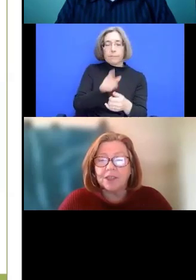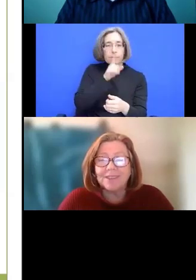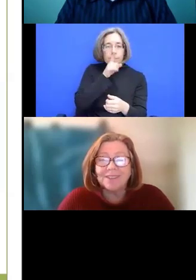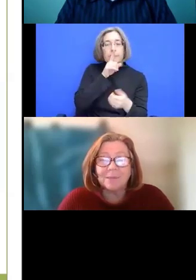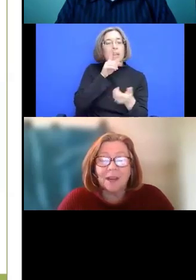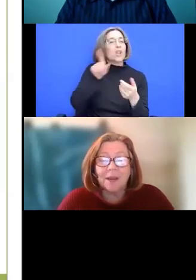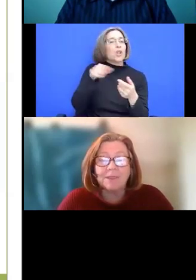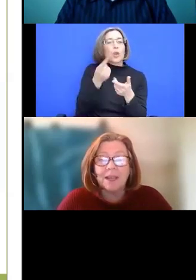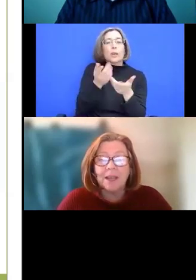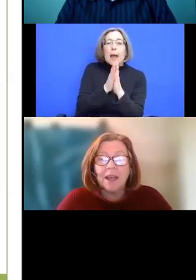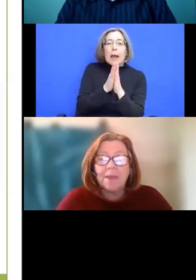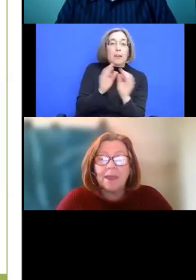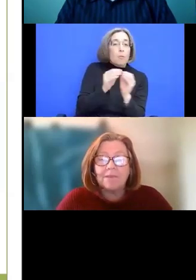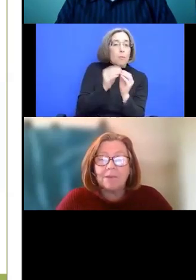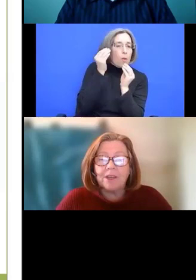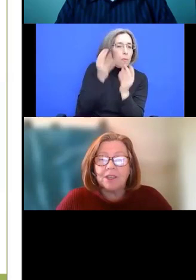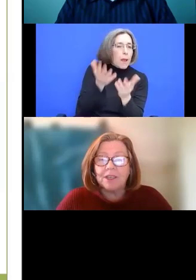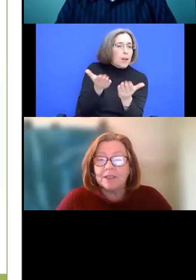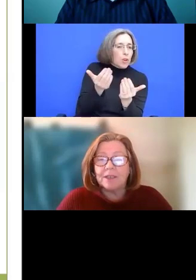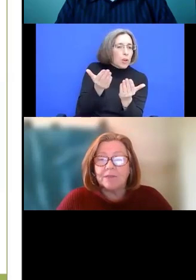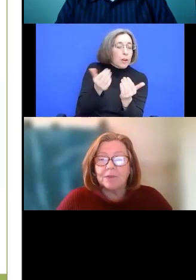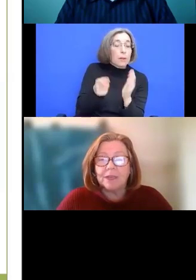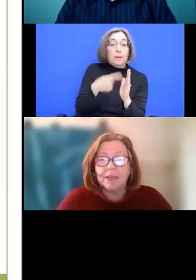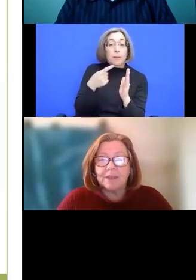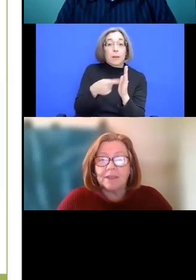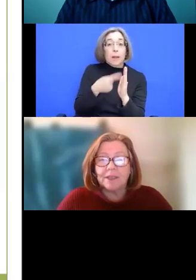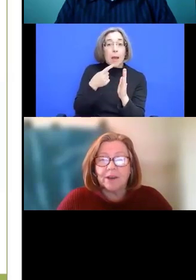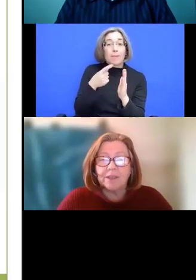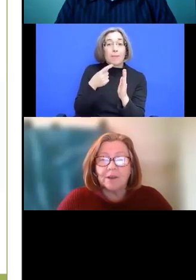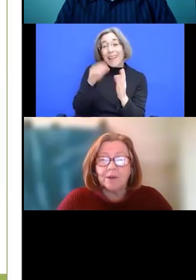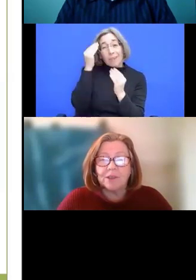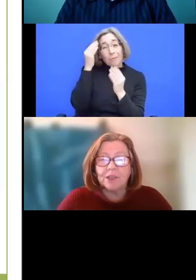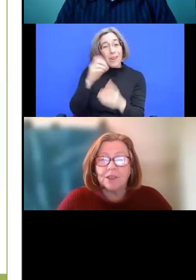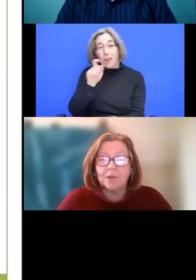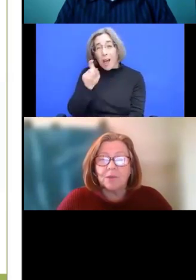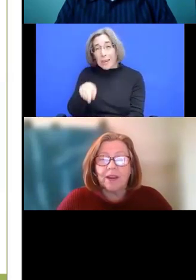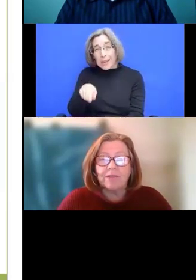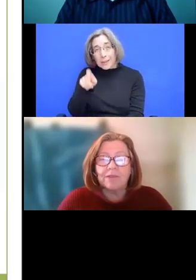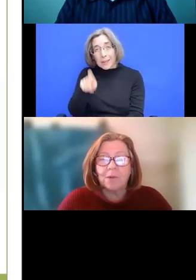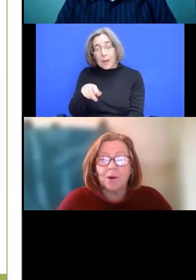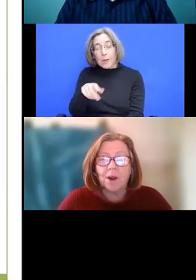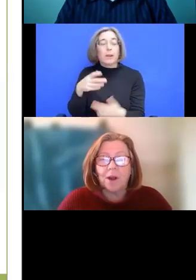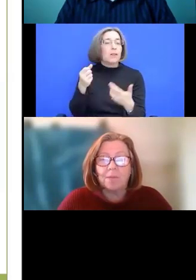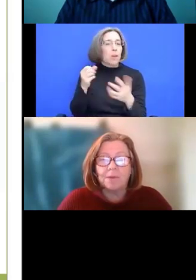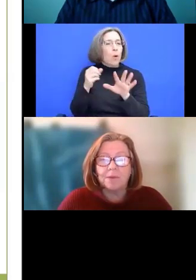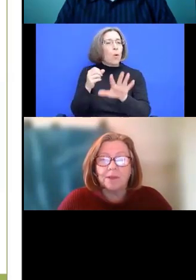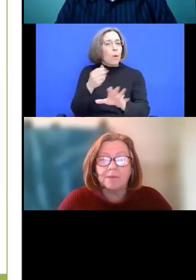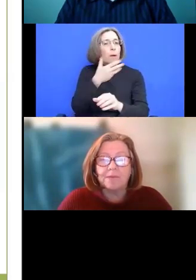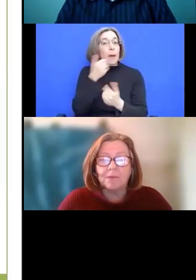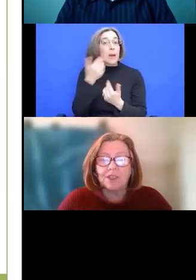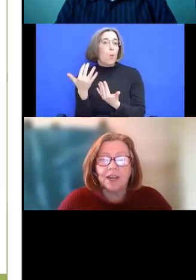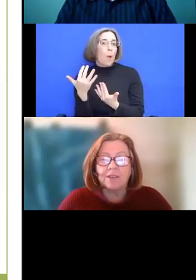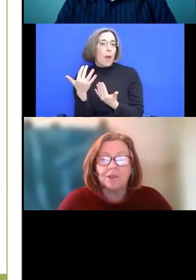and sometimes that information isn't even really necessary. So it's good to wait to be reached out to